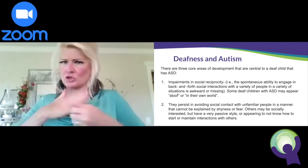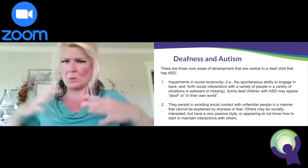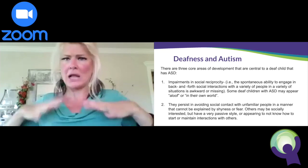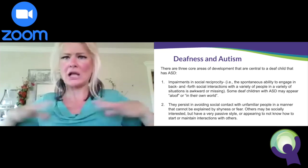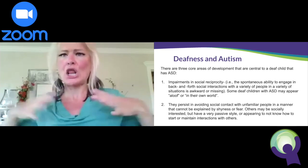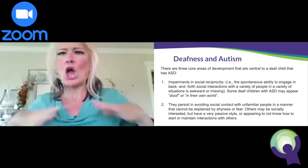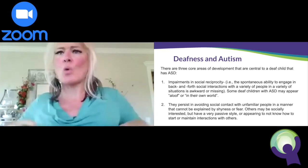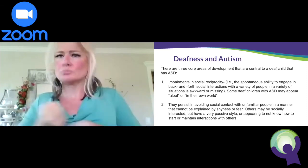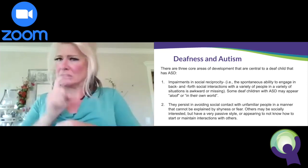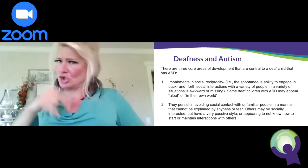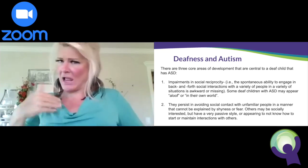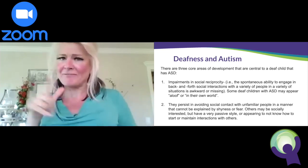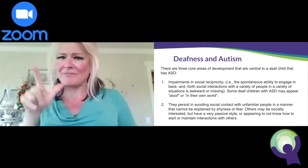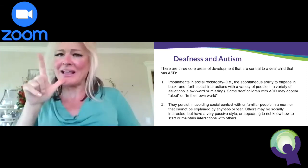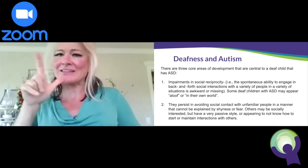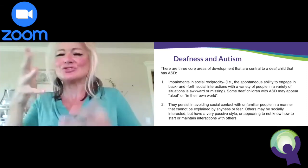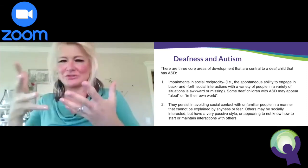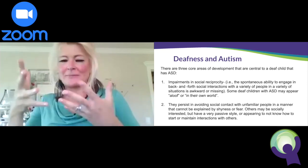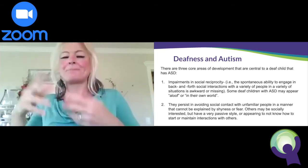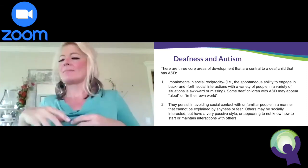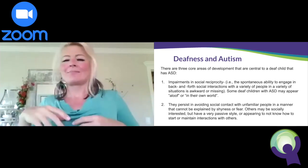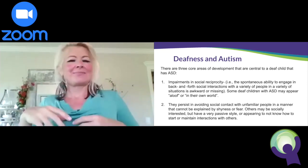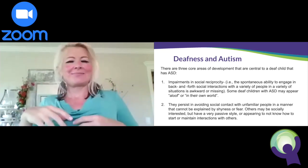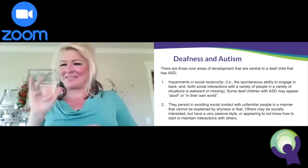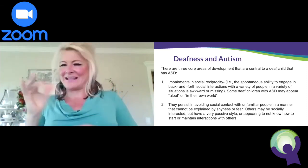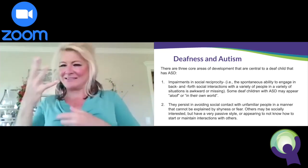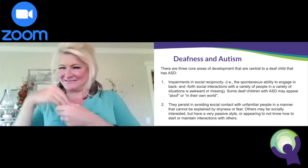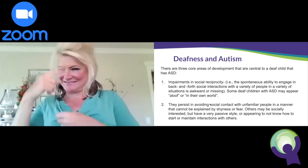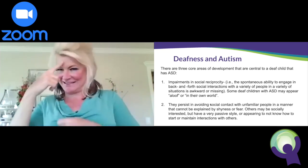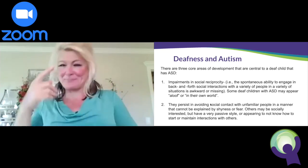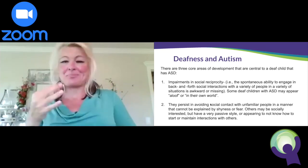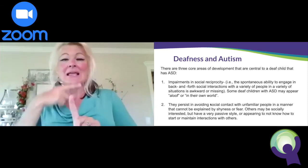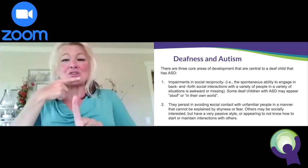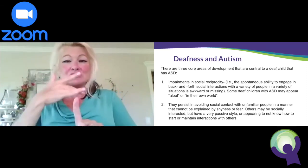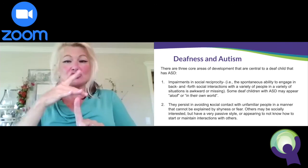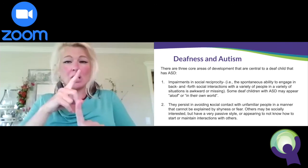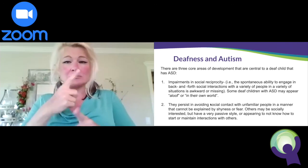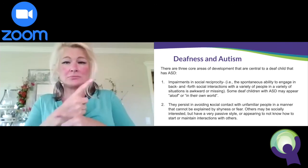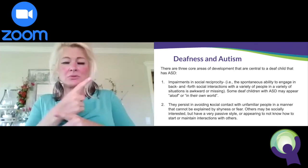environment, then they come home The students in their mind,